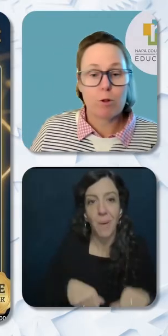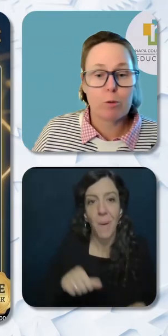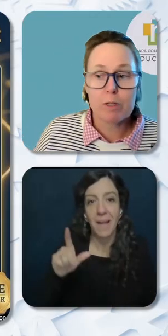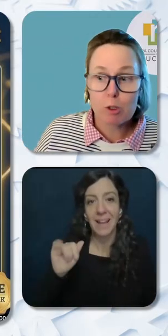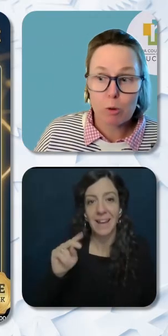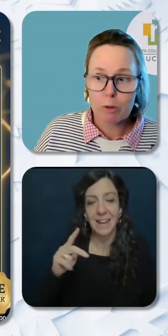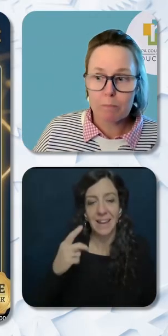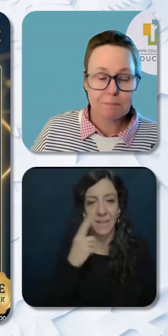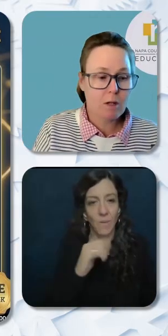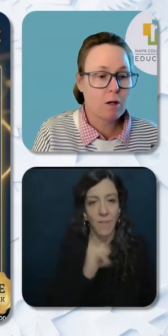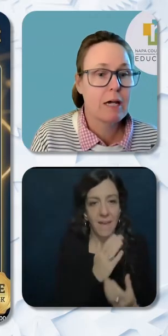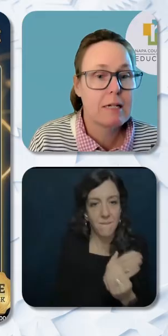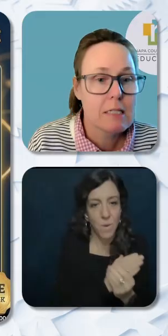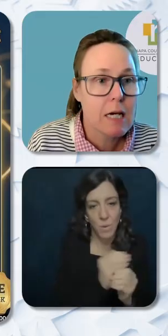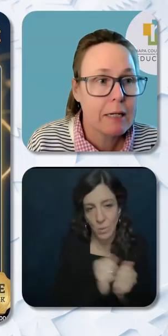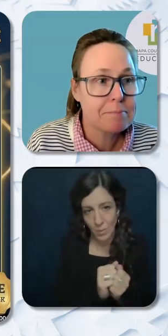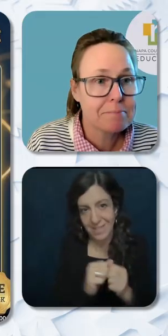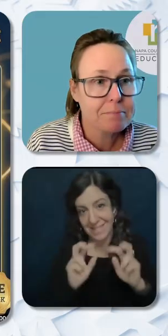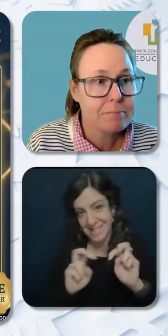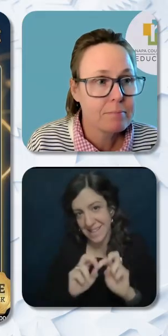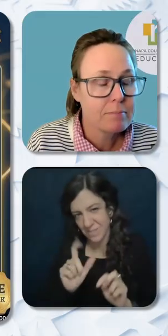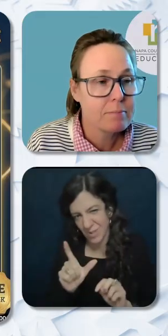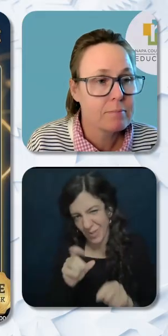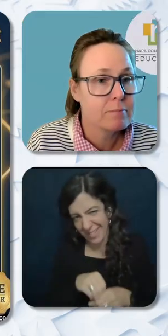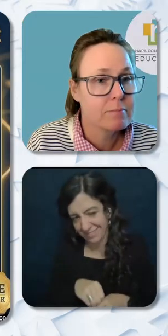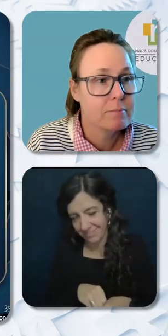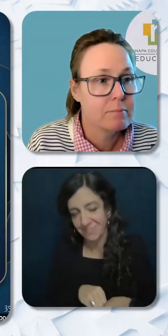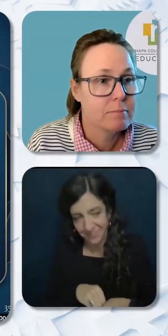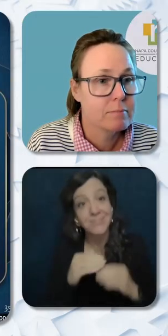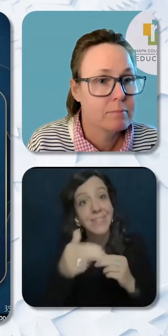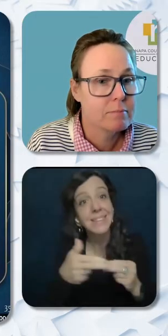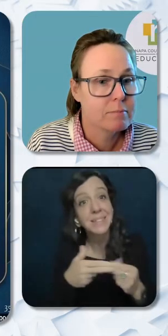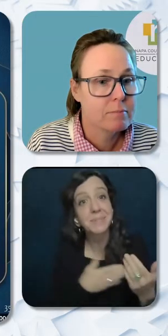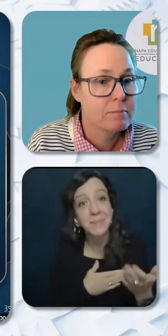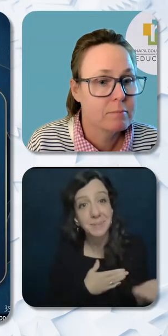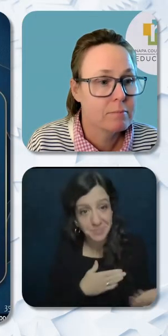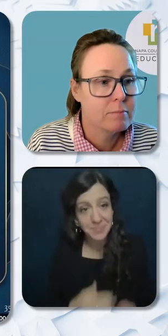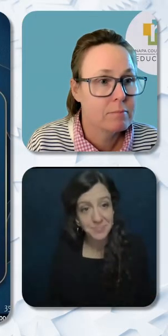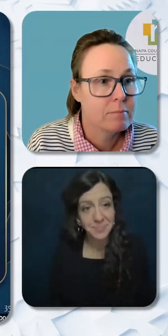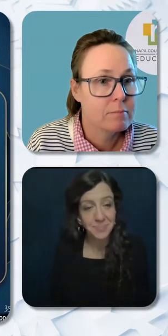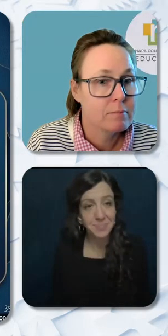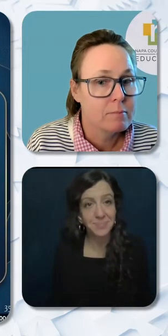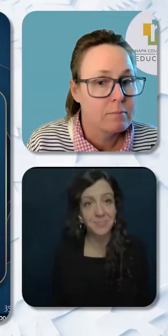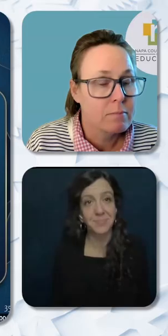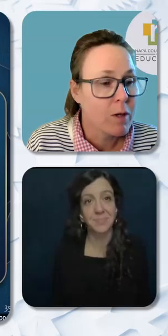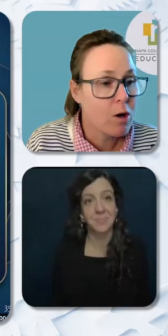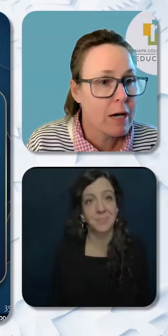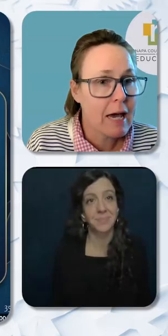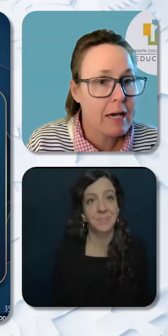the folder with the tool. Okay, next slide.